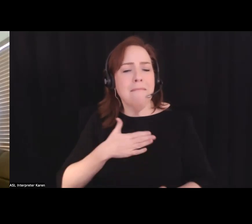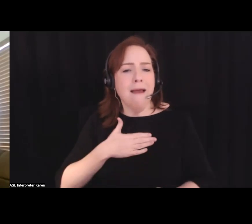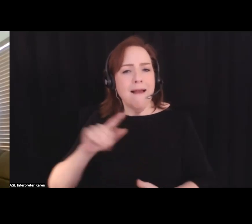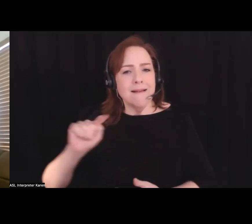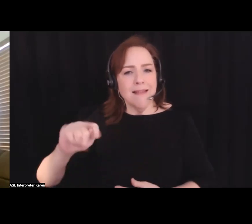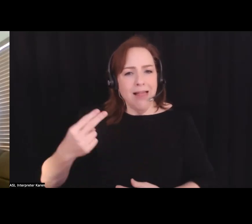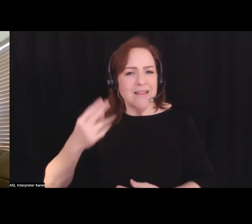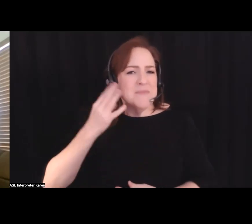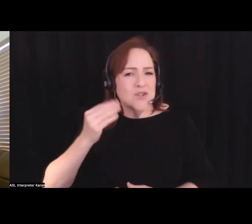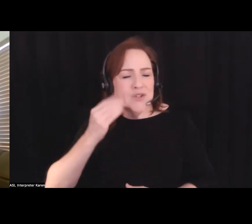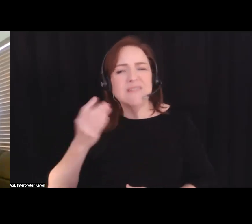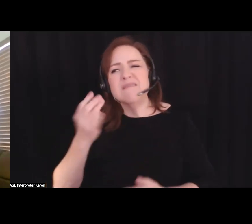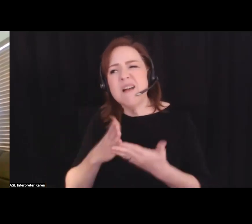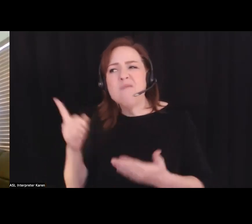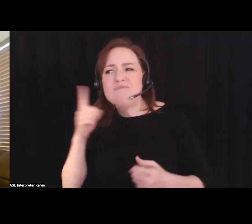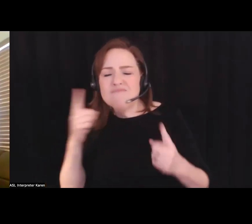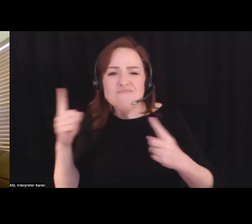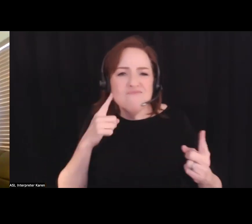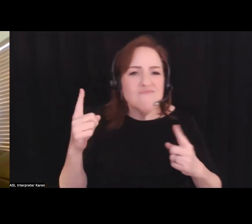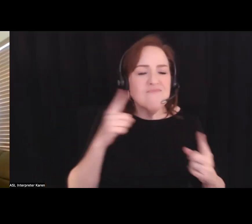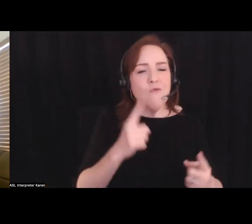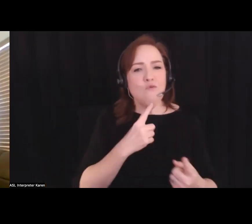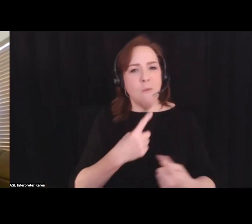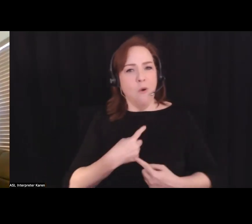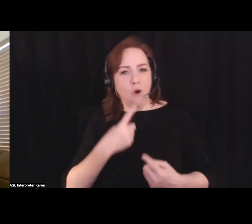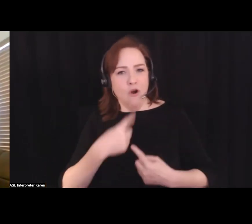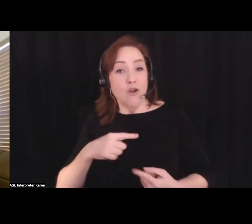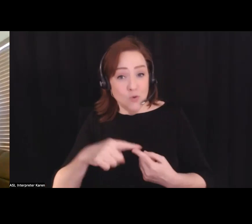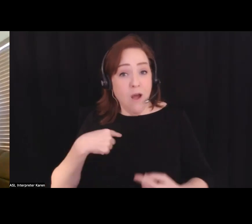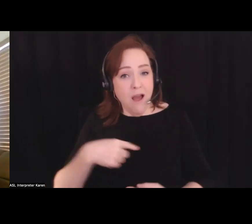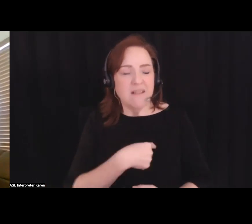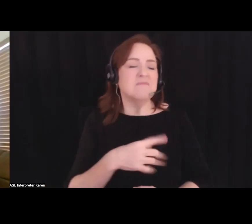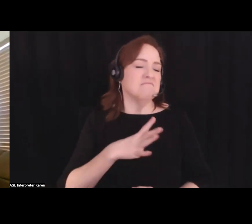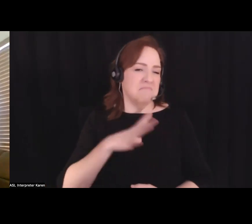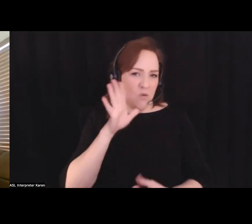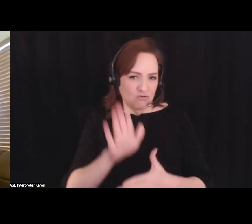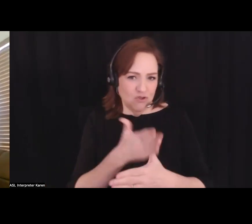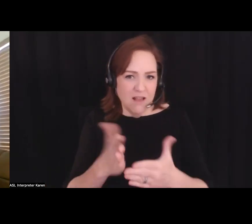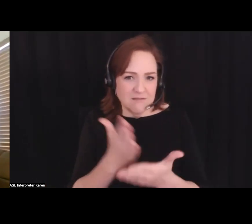have experienced um and reported to us so I'll show a few of these um that were shared with